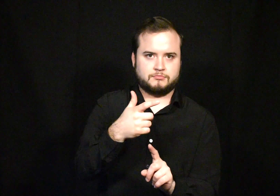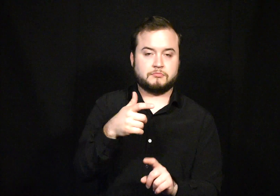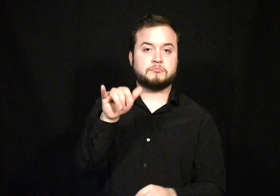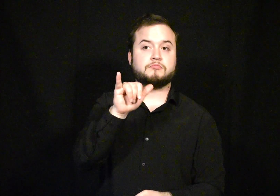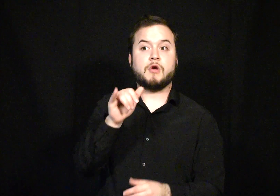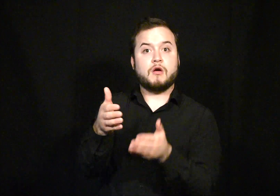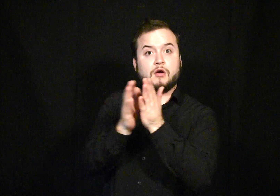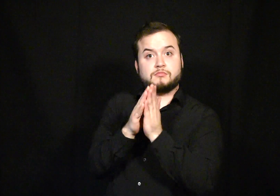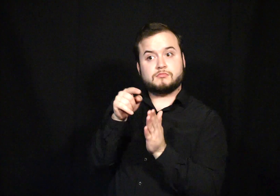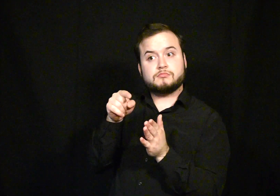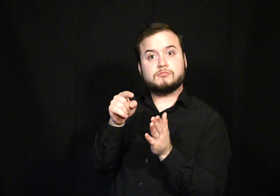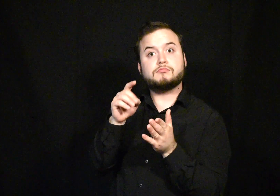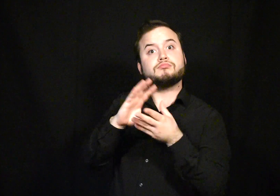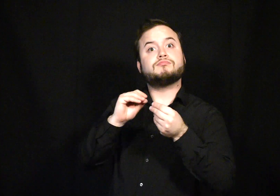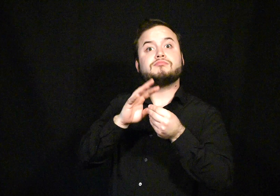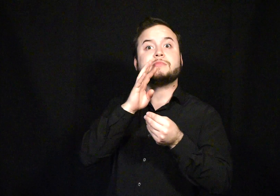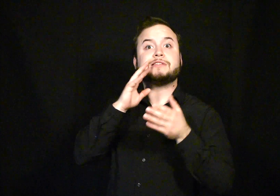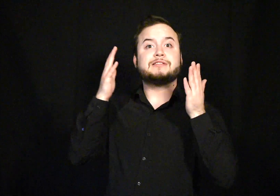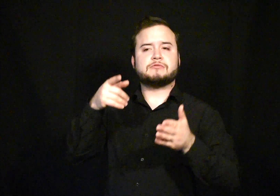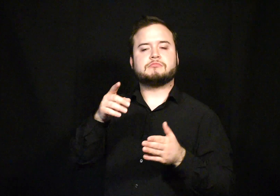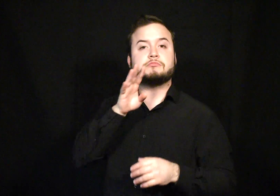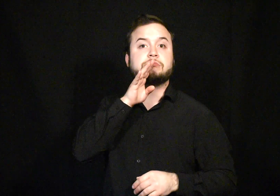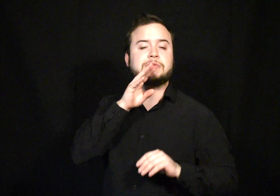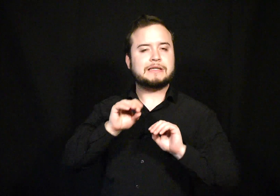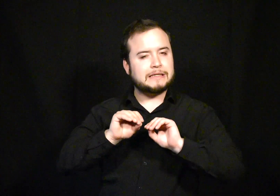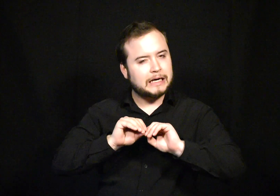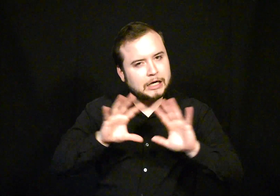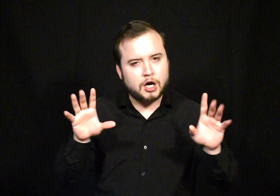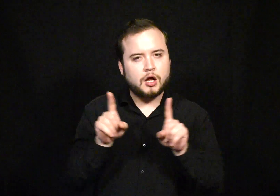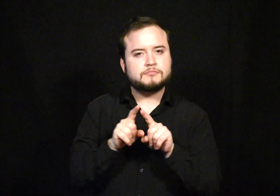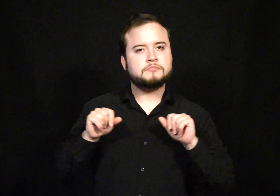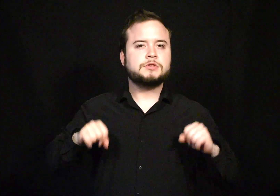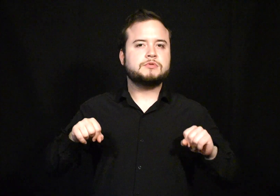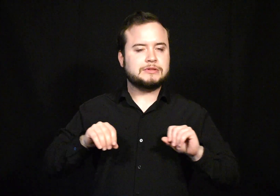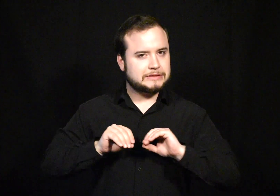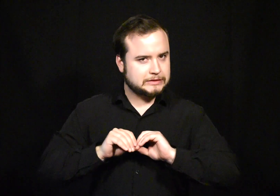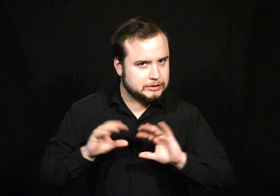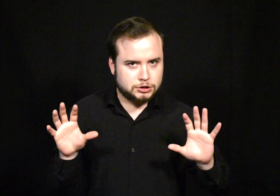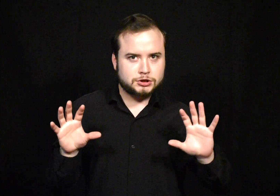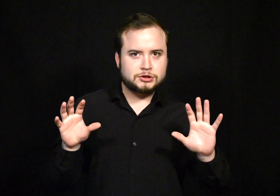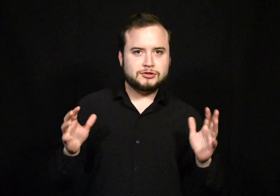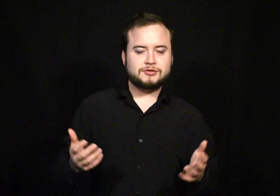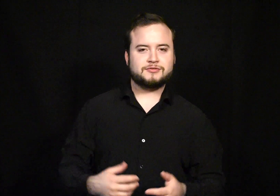Ask the speaker to speak as clearly as possible.